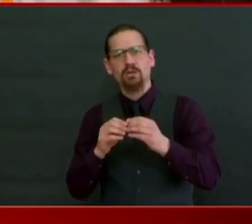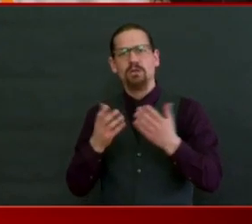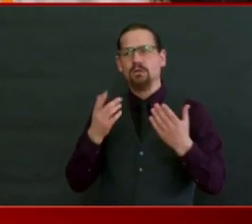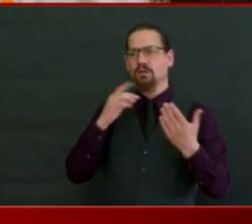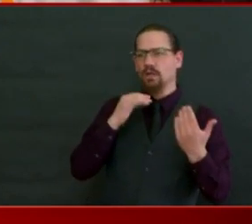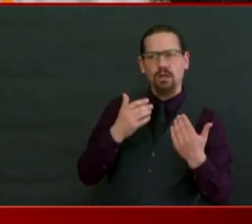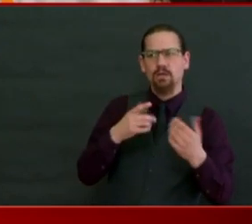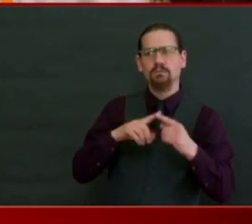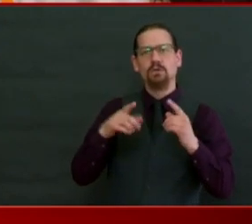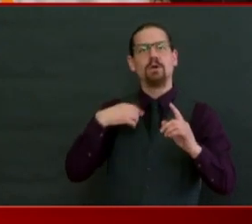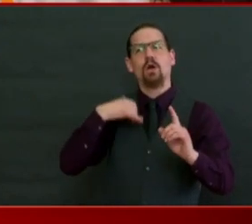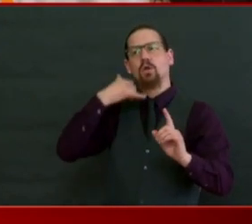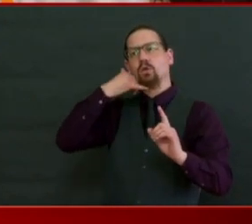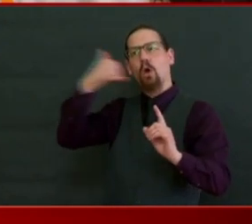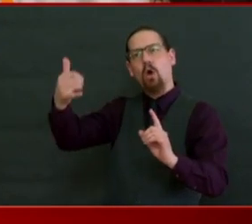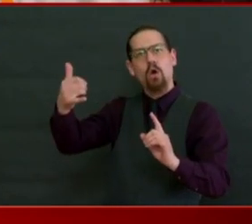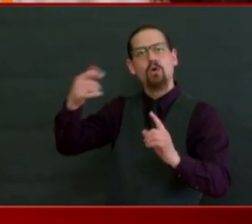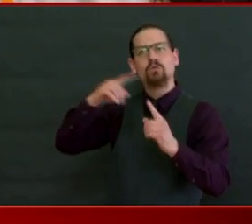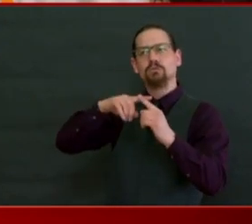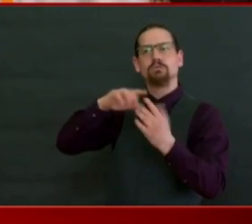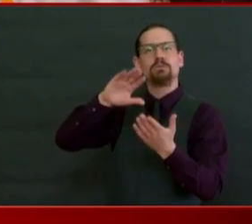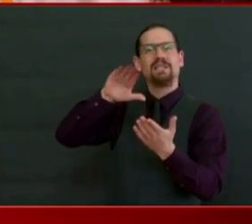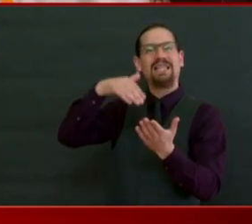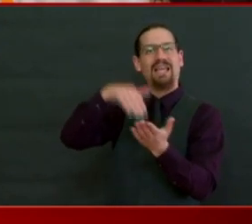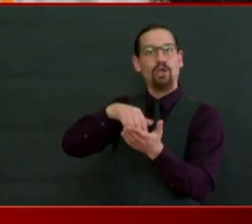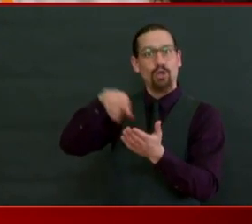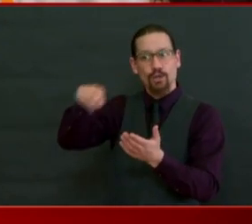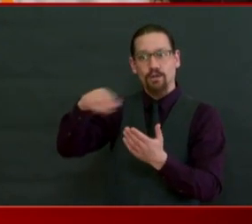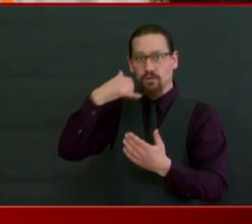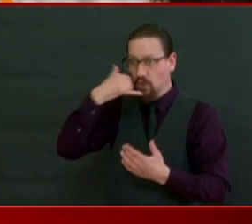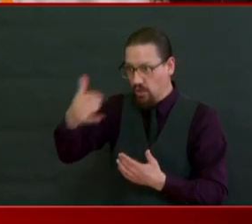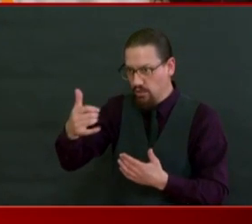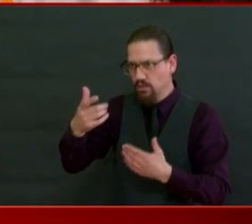THE CODES HAVE NOT BEEN PROVIDED AND NO CORES SPOHN DENSE -- AND